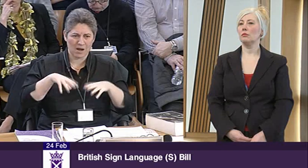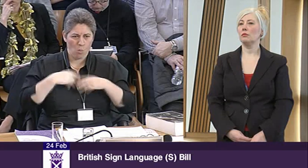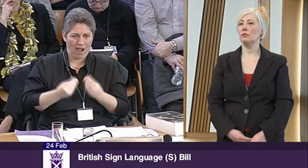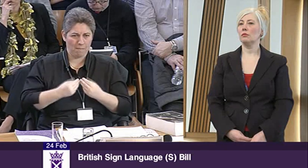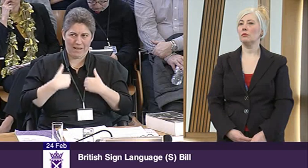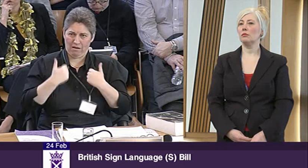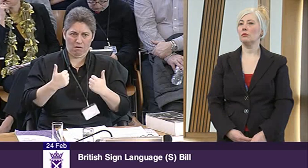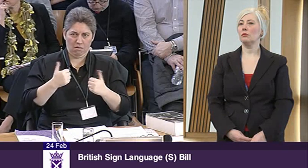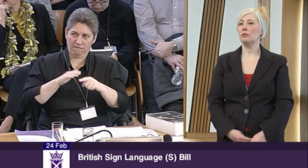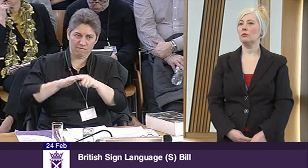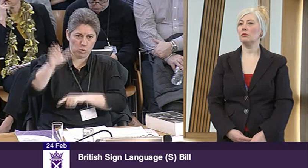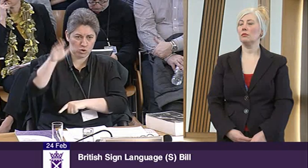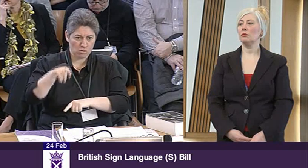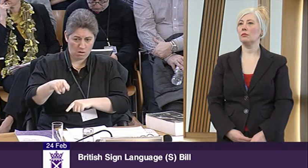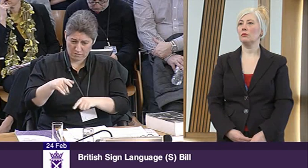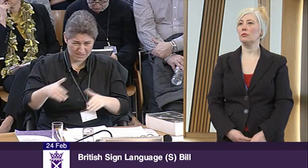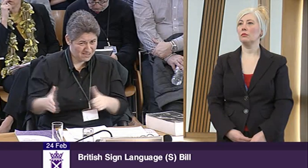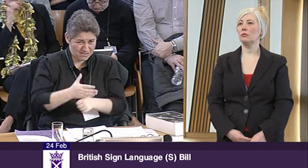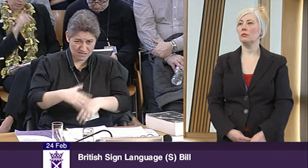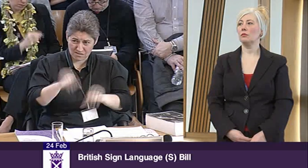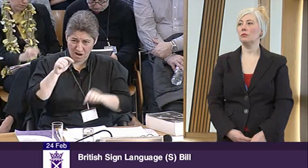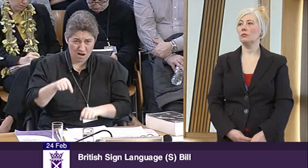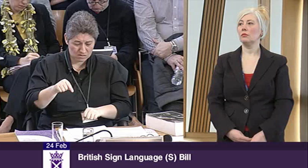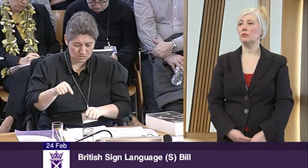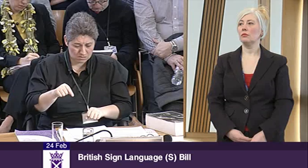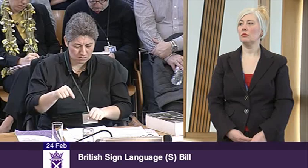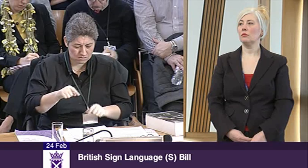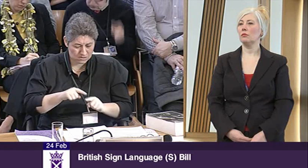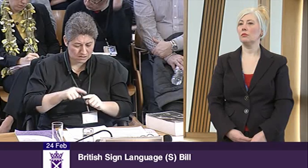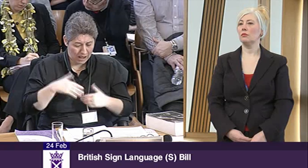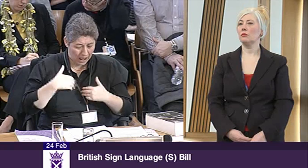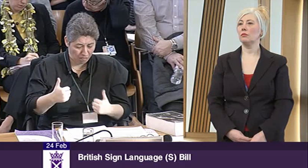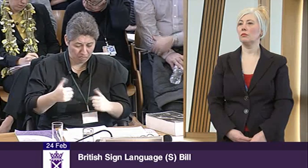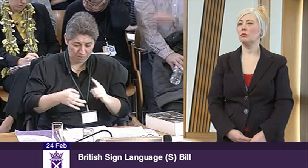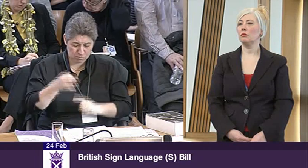in their own language, so that they acquire holistic wellbeing that gives them a sound